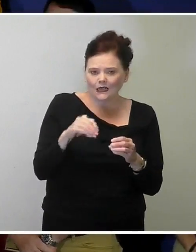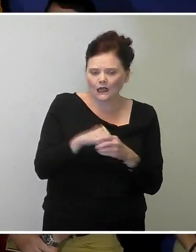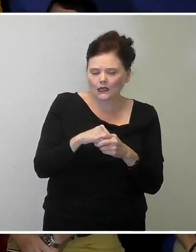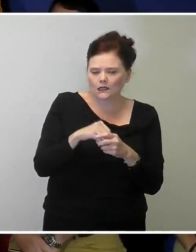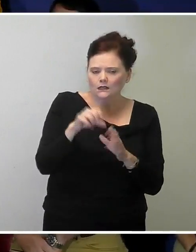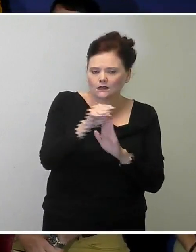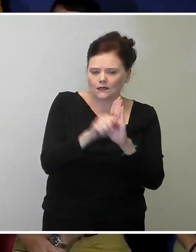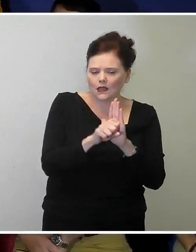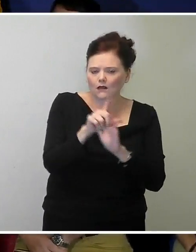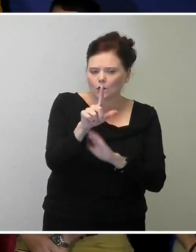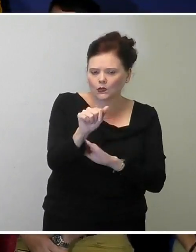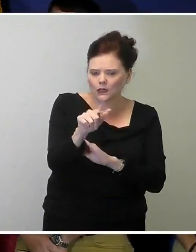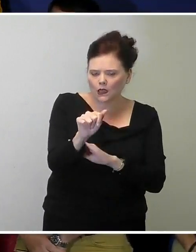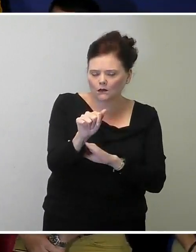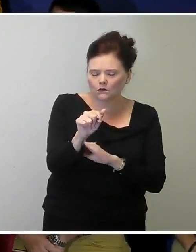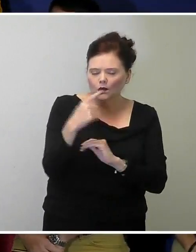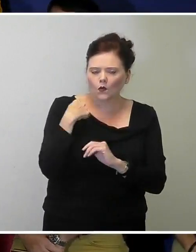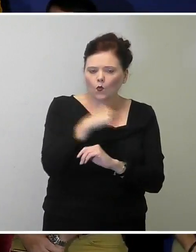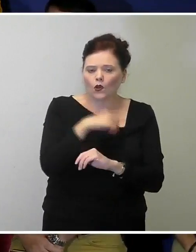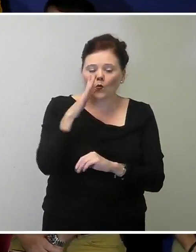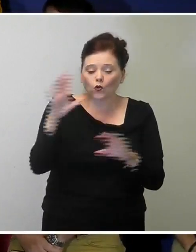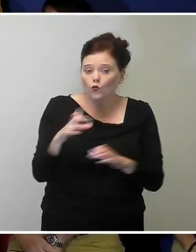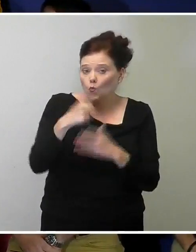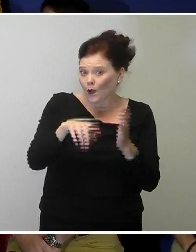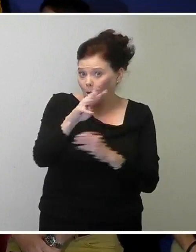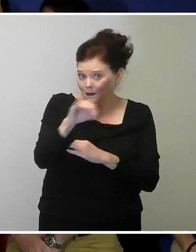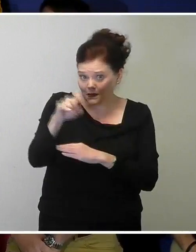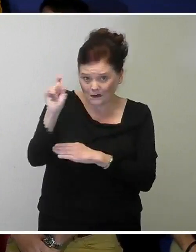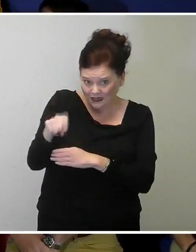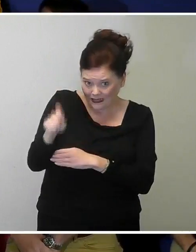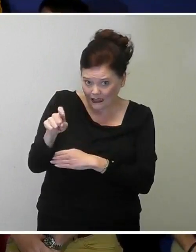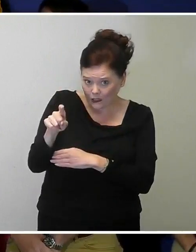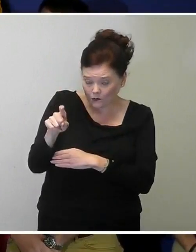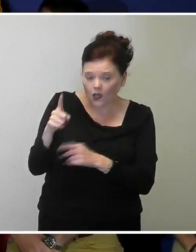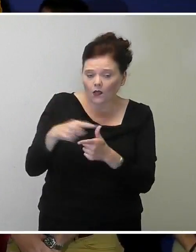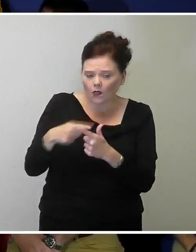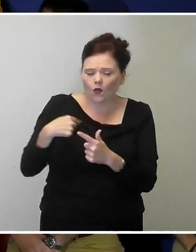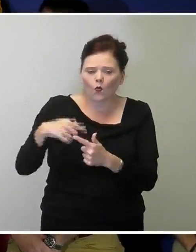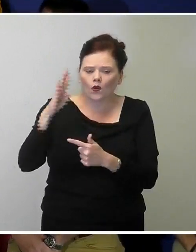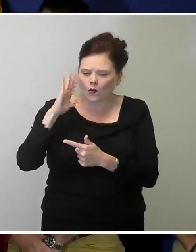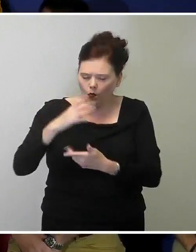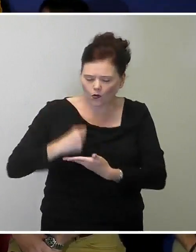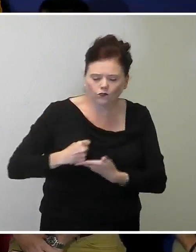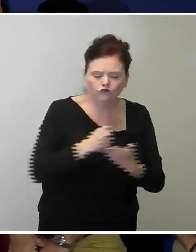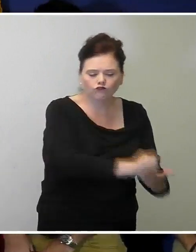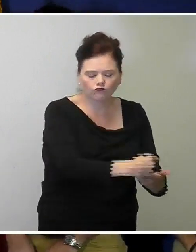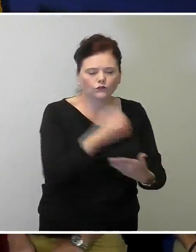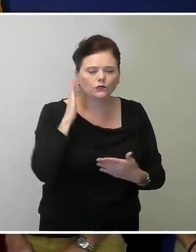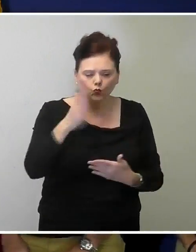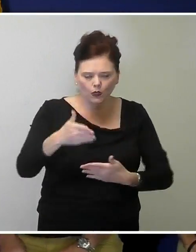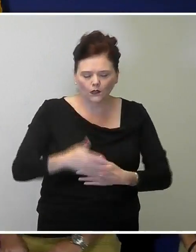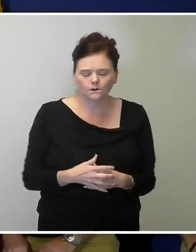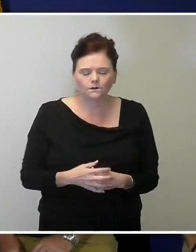CURRENTLY DEPLOYED AND READY TO ASSIST IN MISSISSIPPI ARE MORE NEEDED IN THE STATE OF LOUISIANA WE WILL DO WHAT MISSISSIPPI